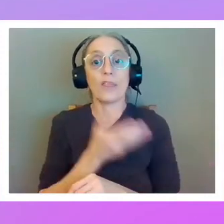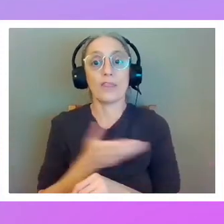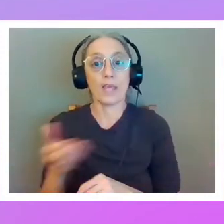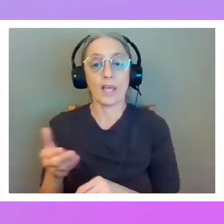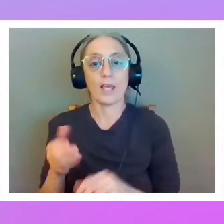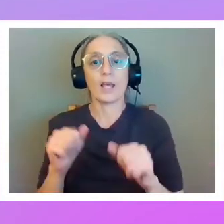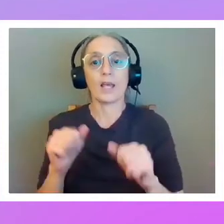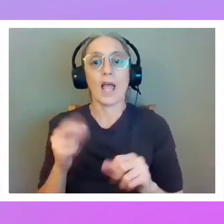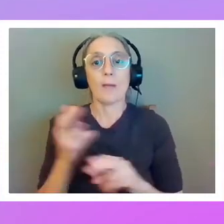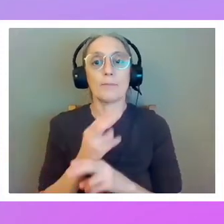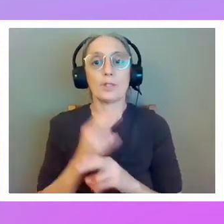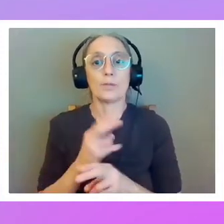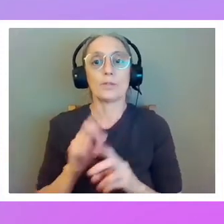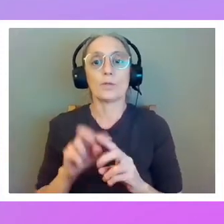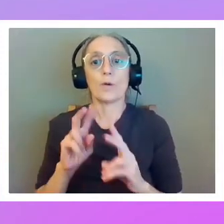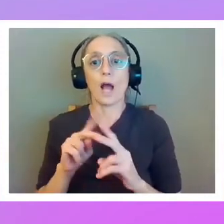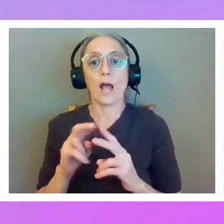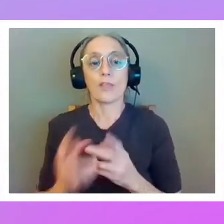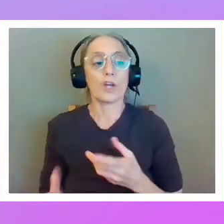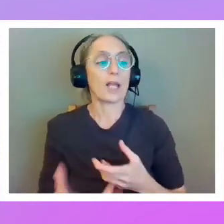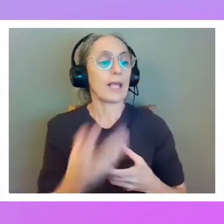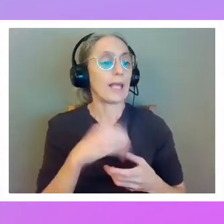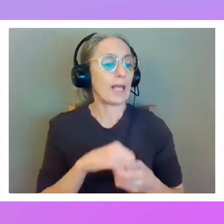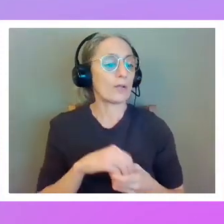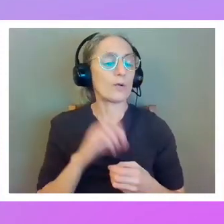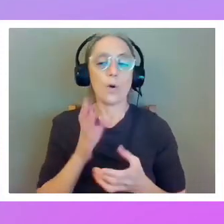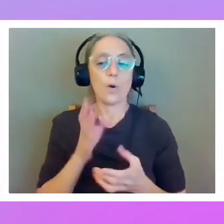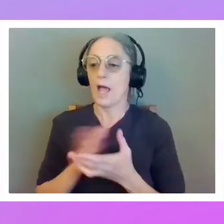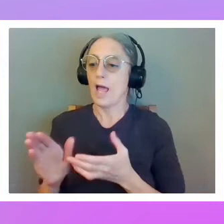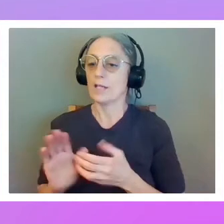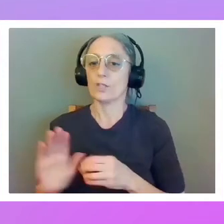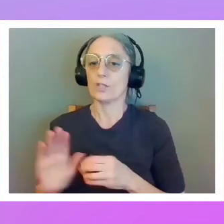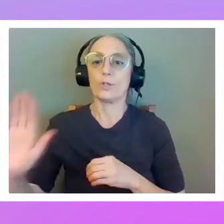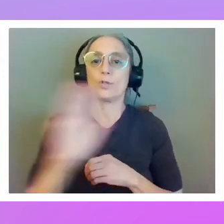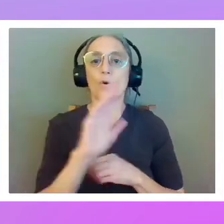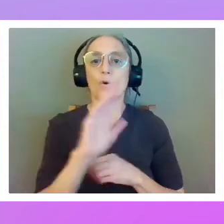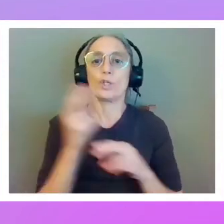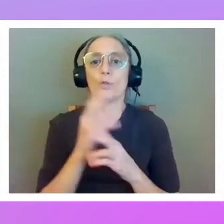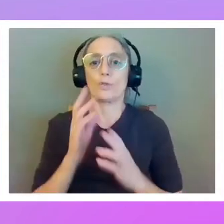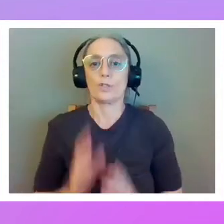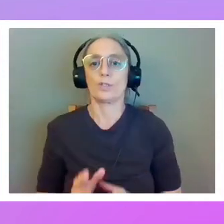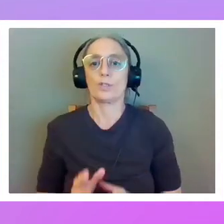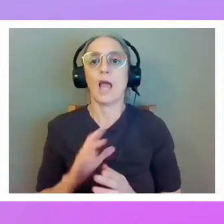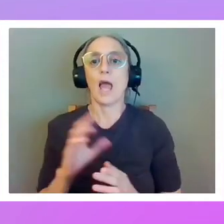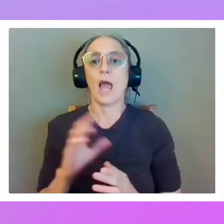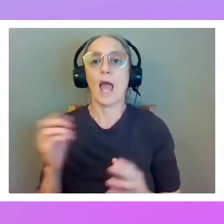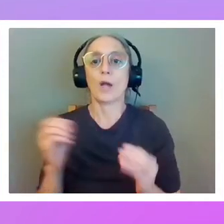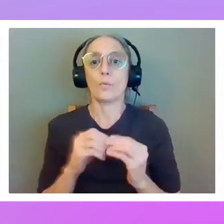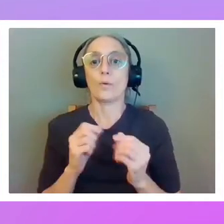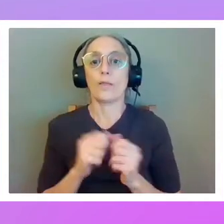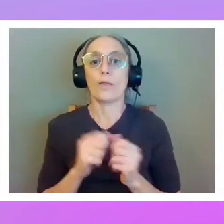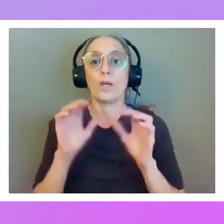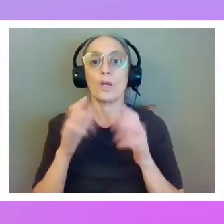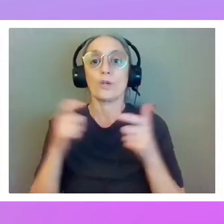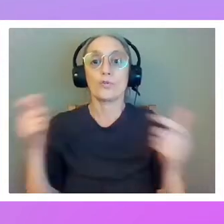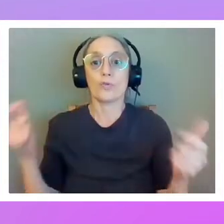to either include or exclude your users. And with great power comes great responsibility.